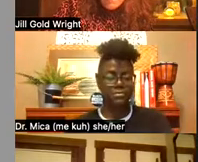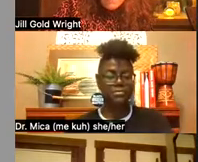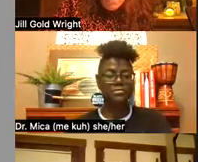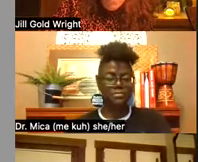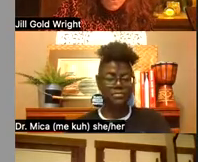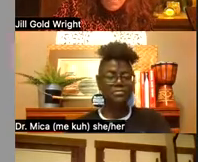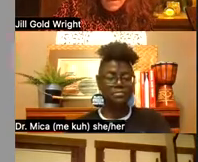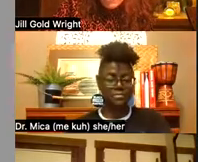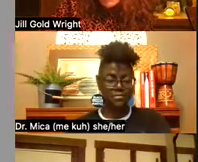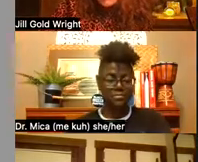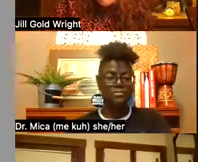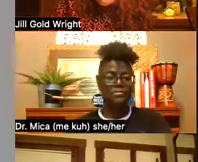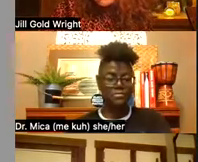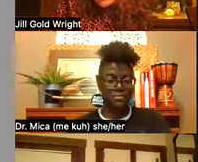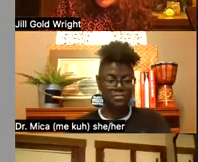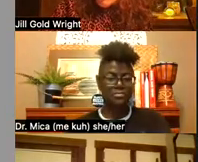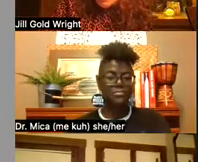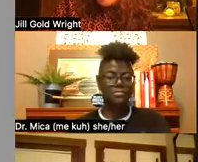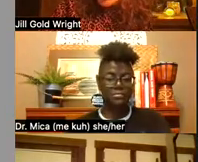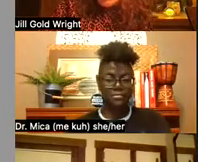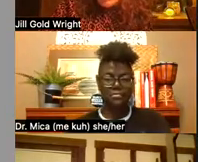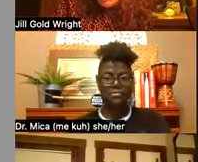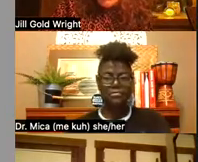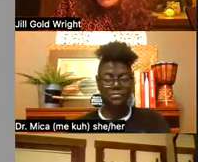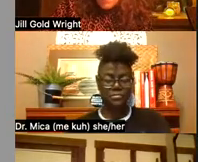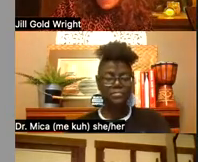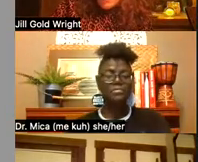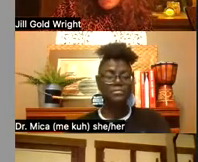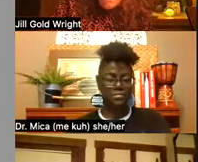a piece of horse radish, which is where the bitter herb is made.